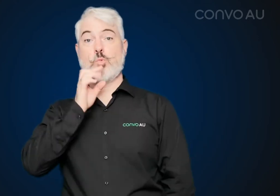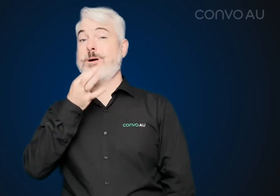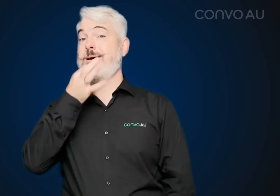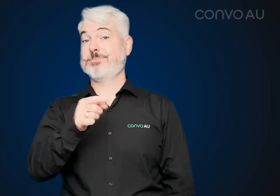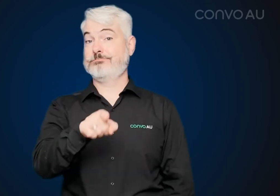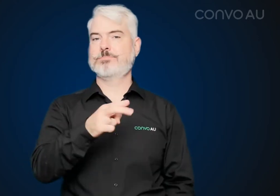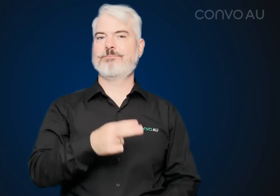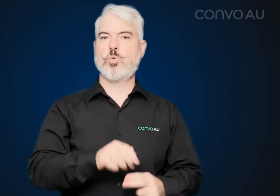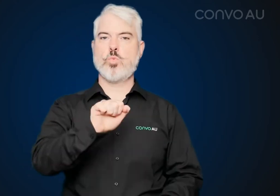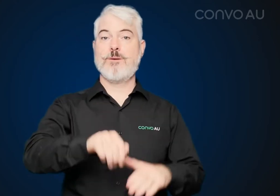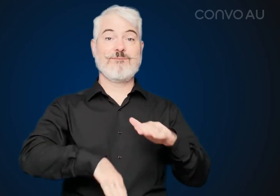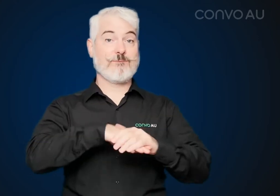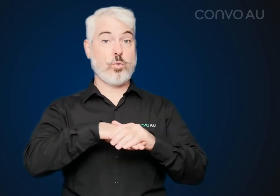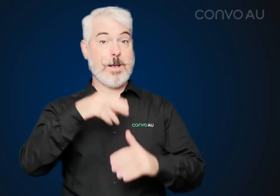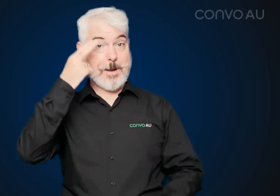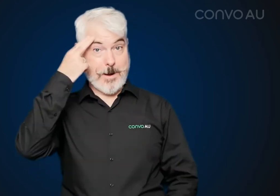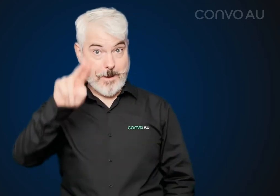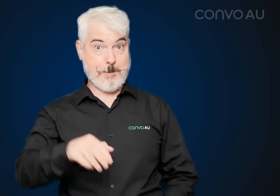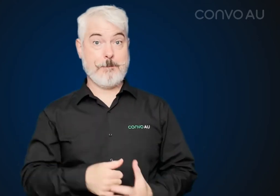your name,